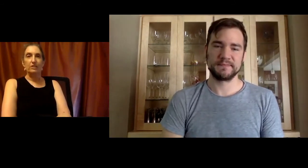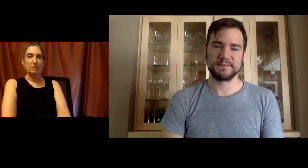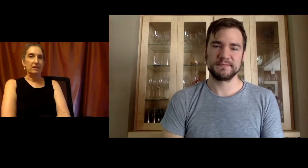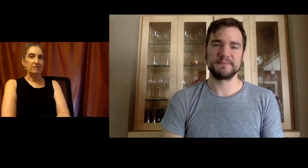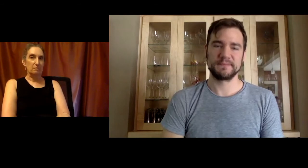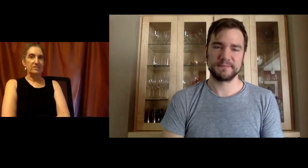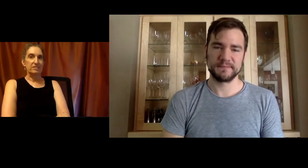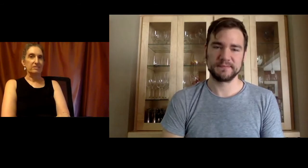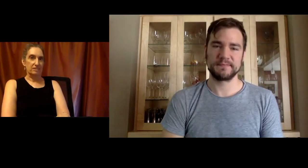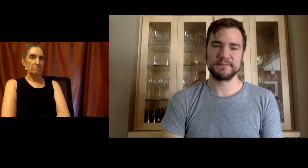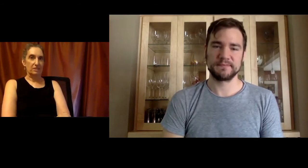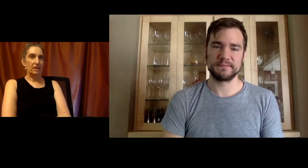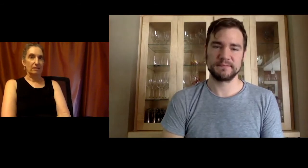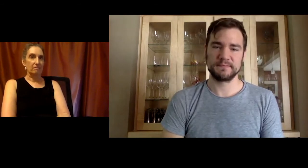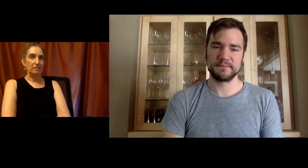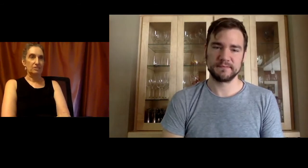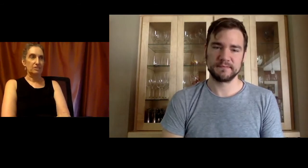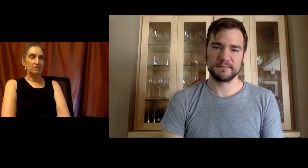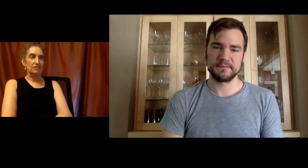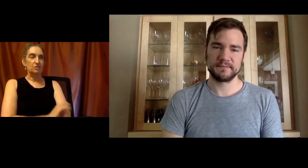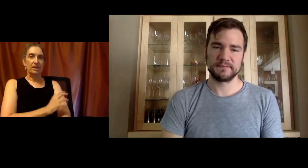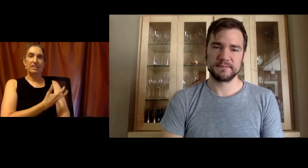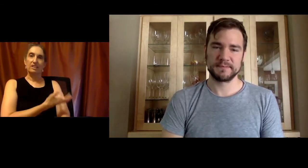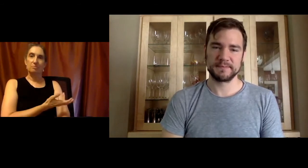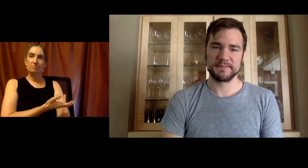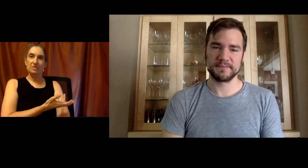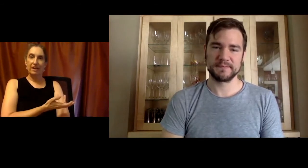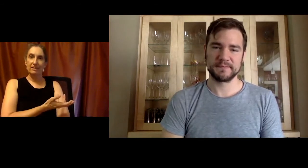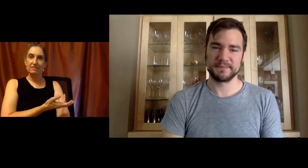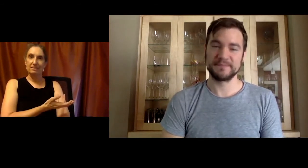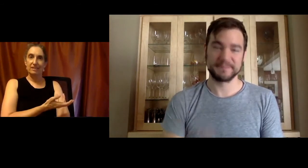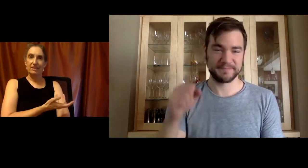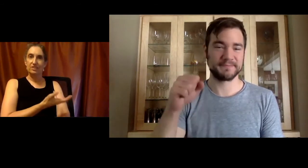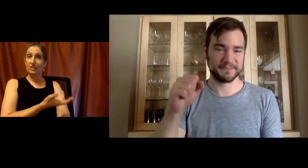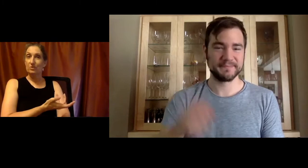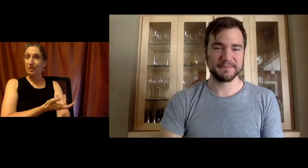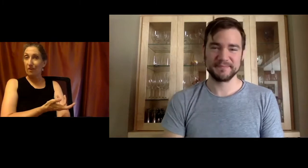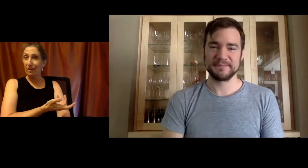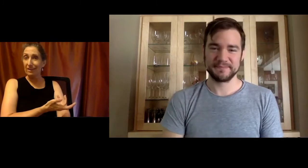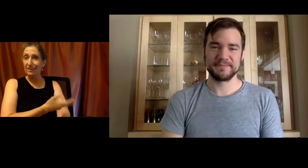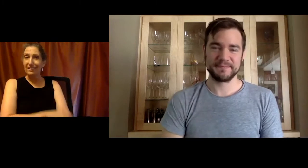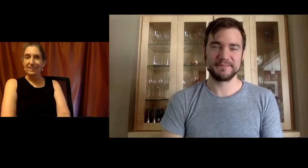is because it's basically the same thing. It's just, it's trying to get into people's heads and understand who they are.